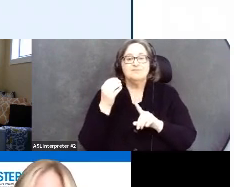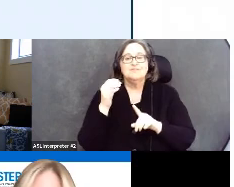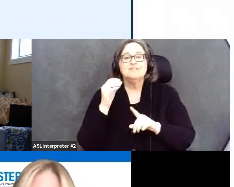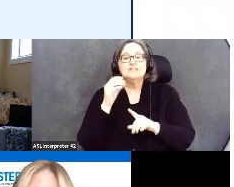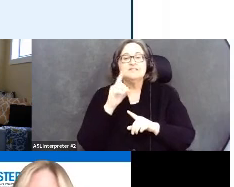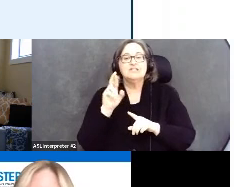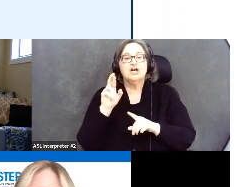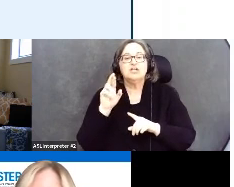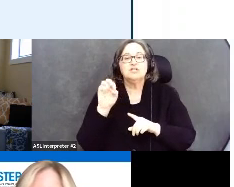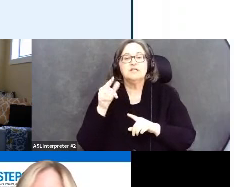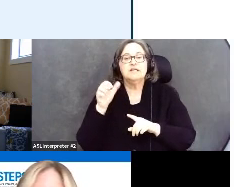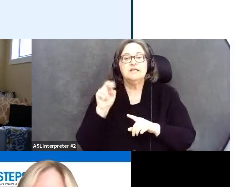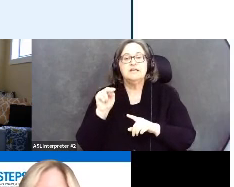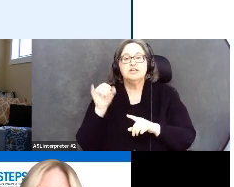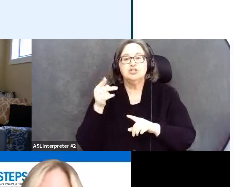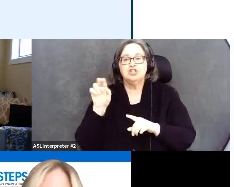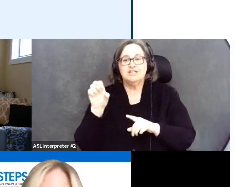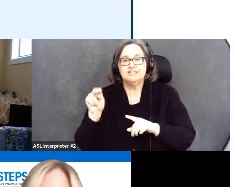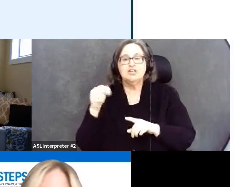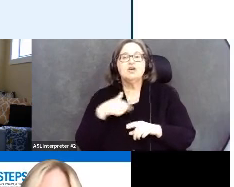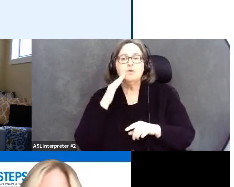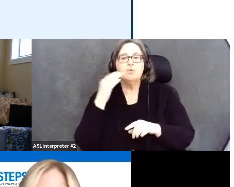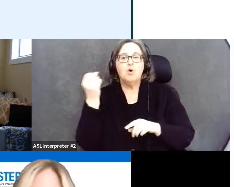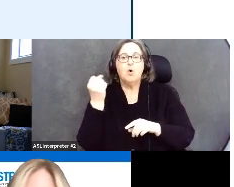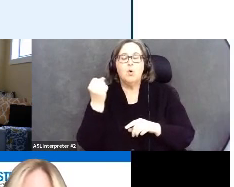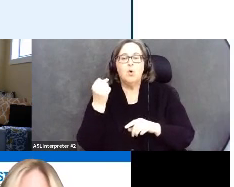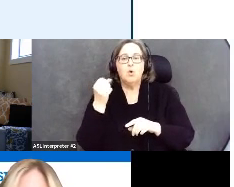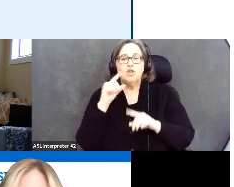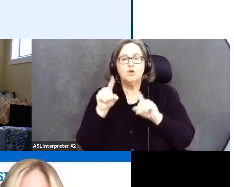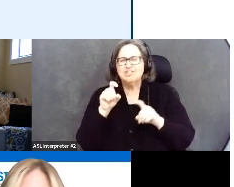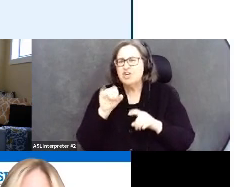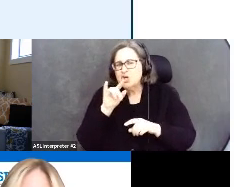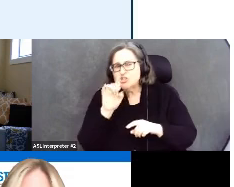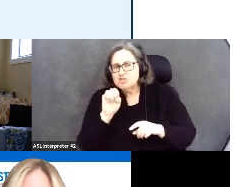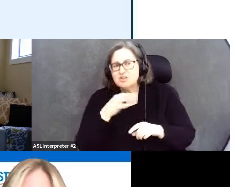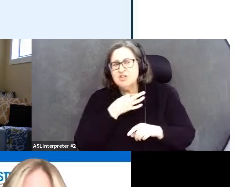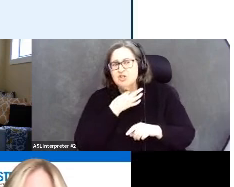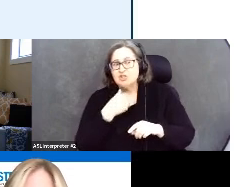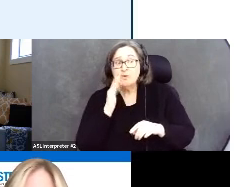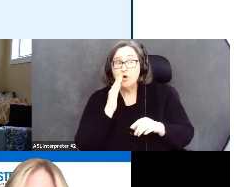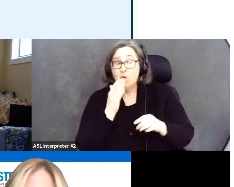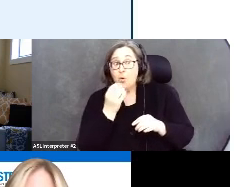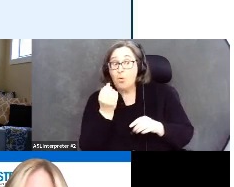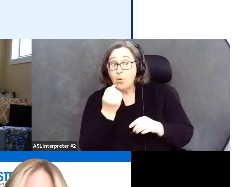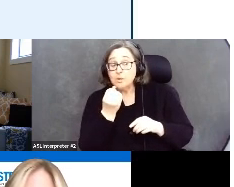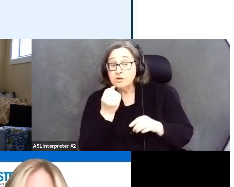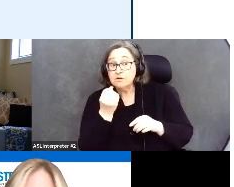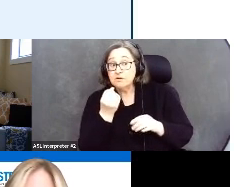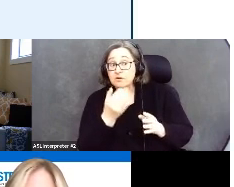Karen, until Julie, are we going to hold them until? Do you know when?